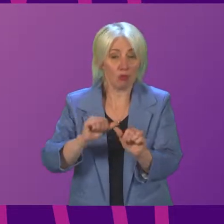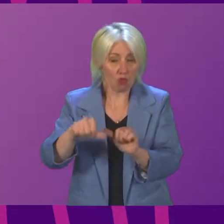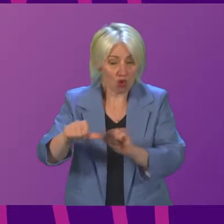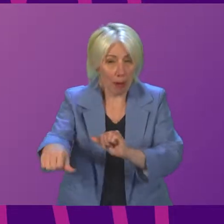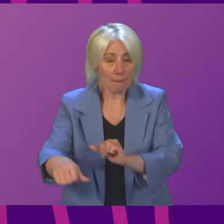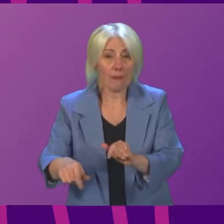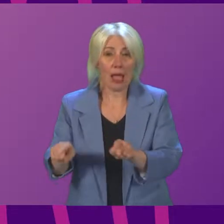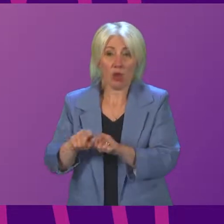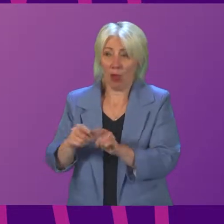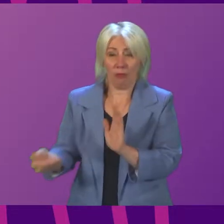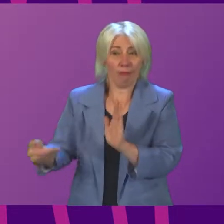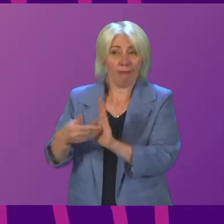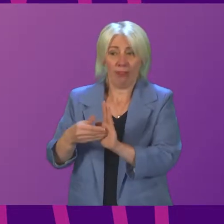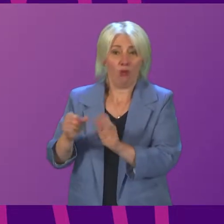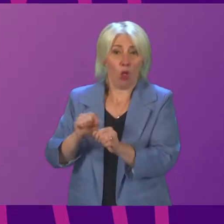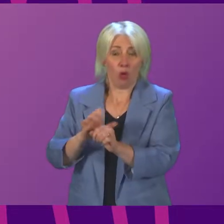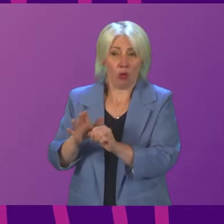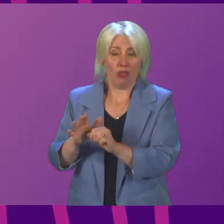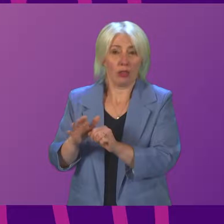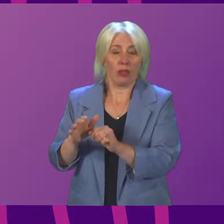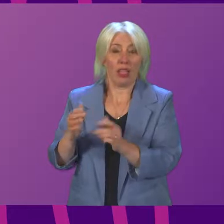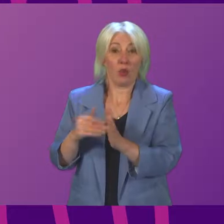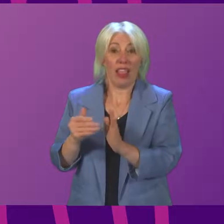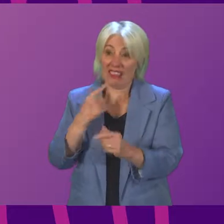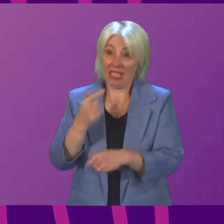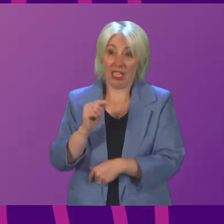pressures. I announced an additional £10 million in July, and we announced